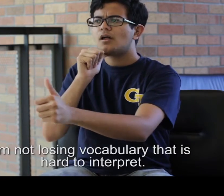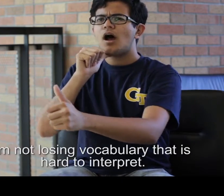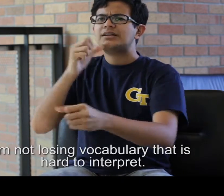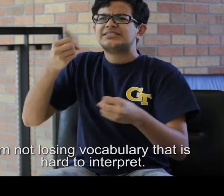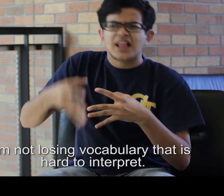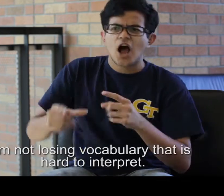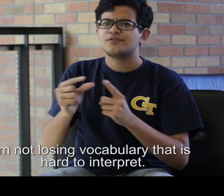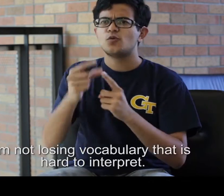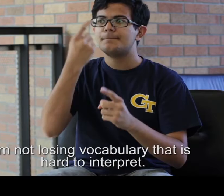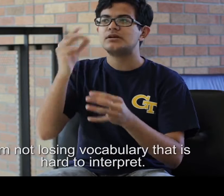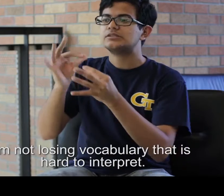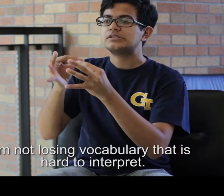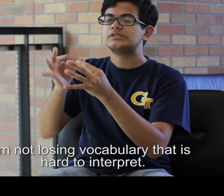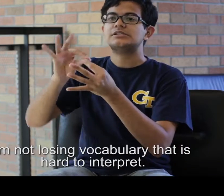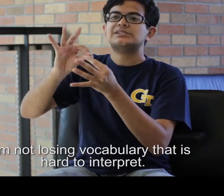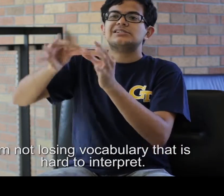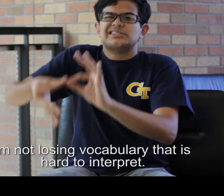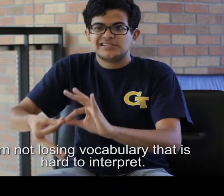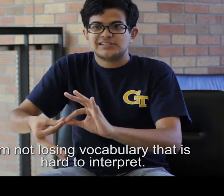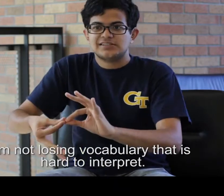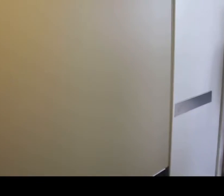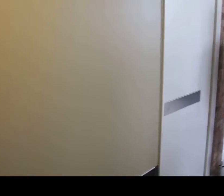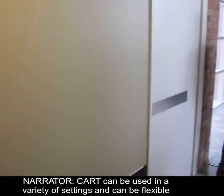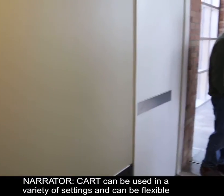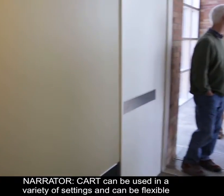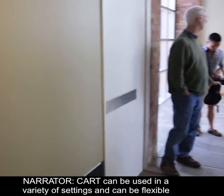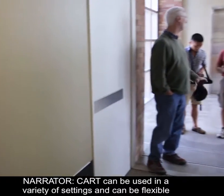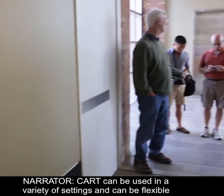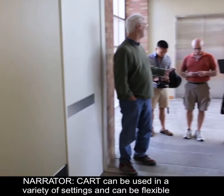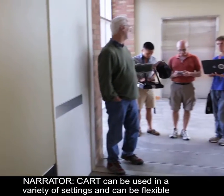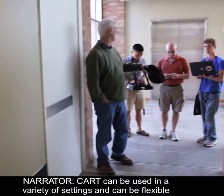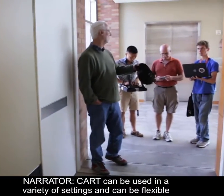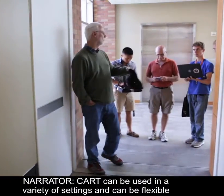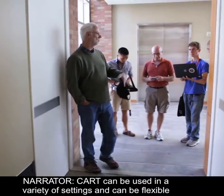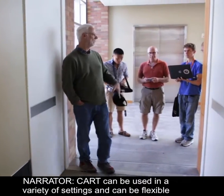Captions are integrated in new classroom technologies. Jason Smith.